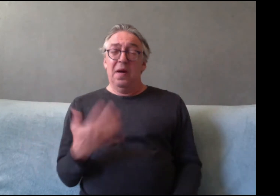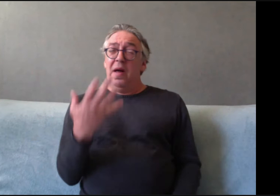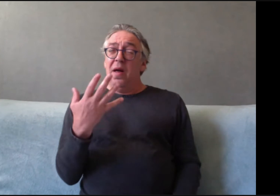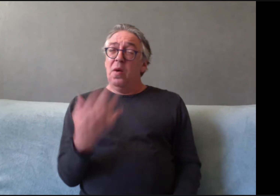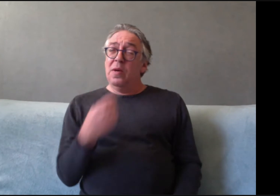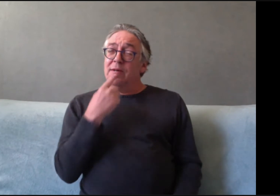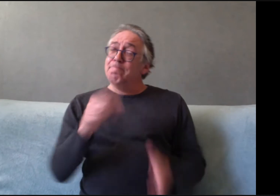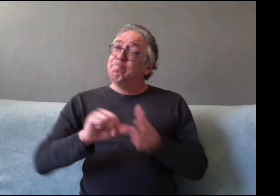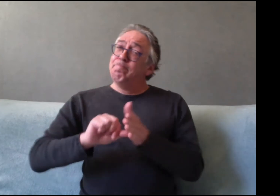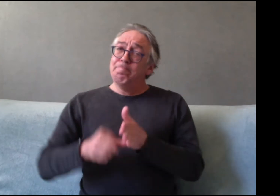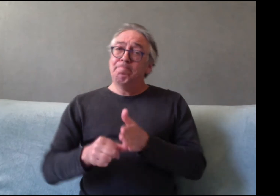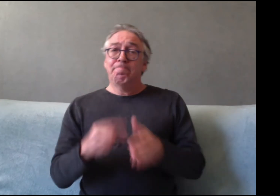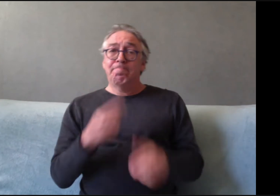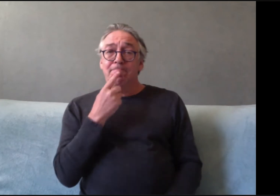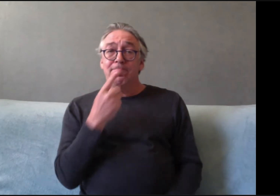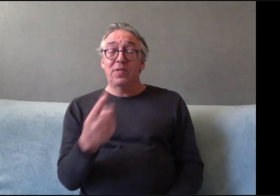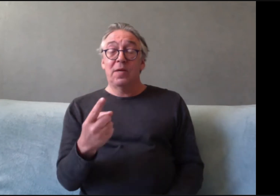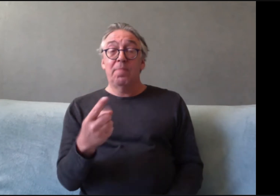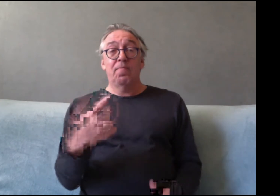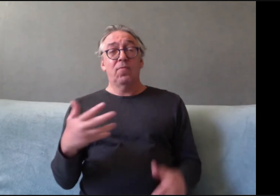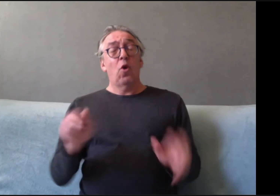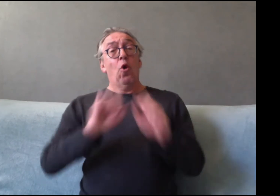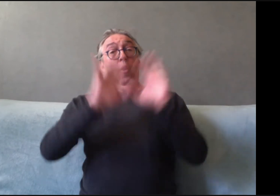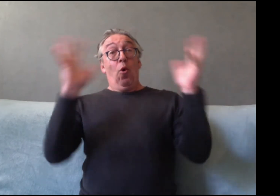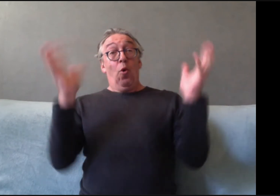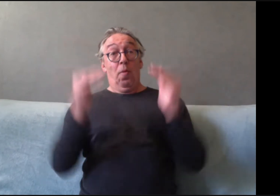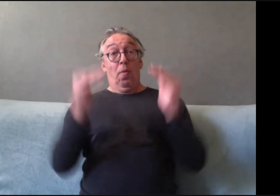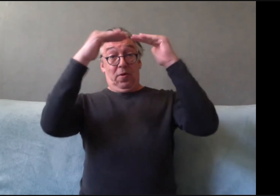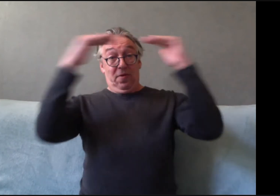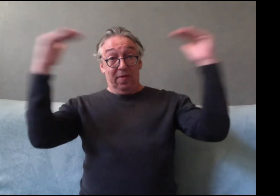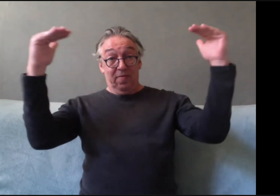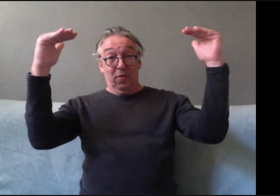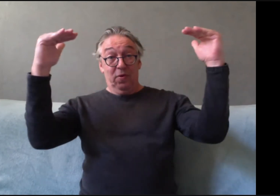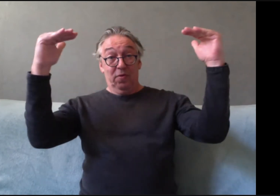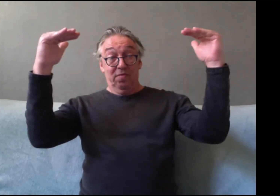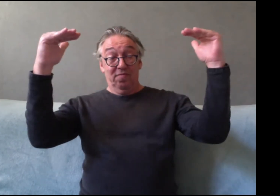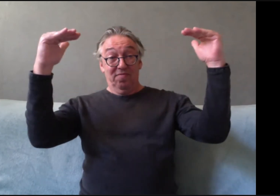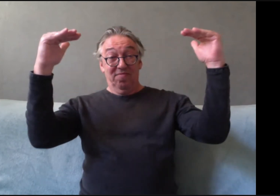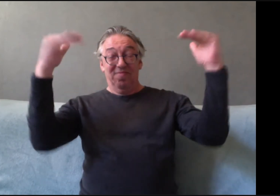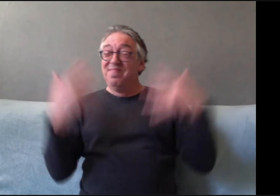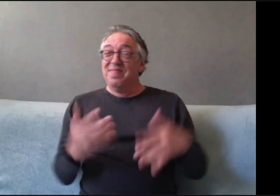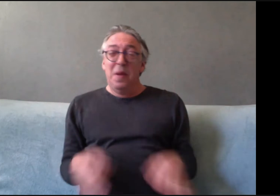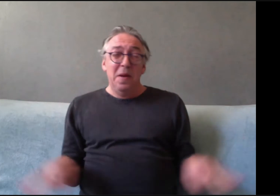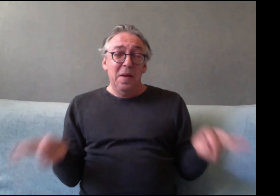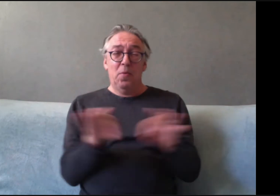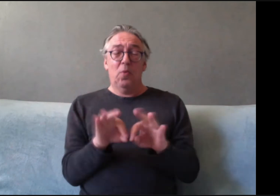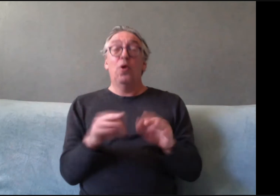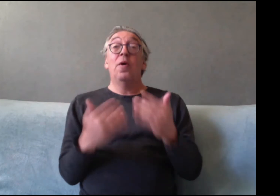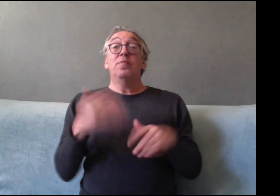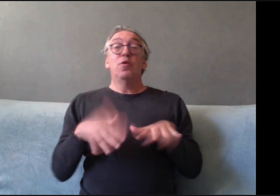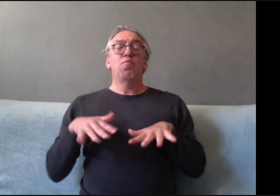to be globally considered not only in Europe but at international level.